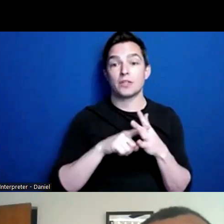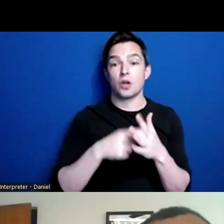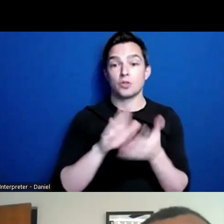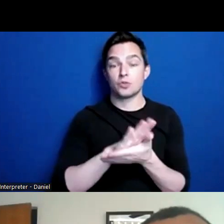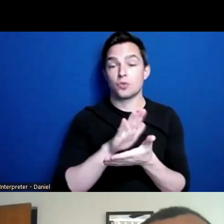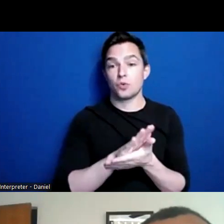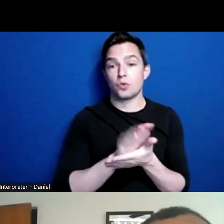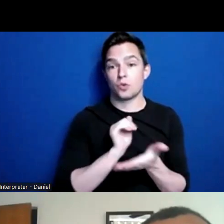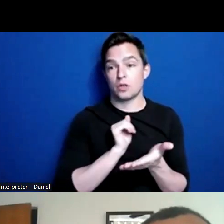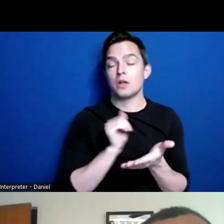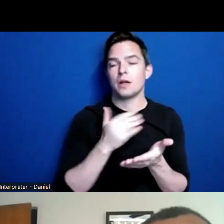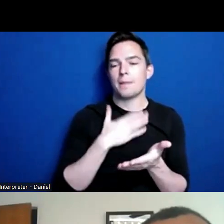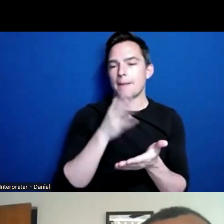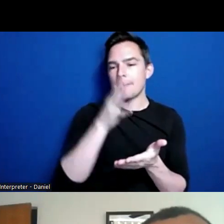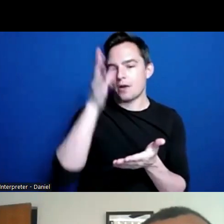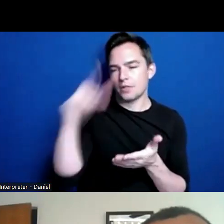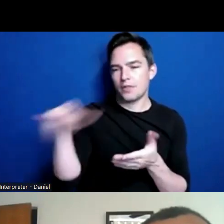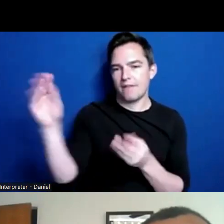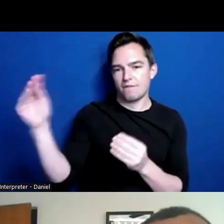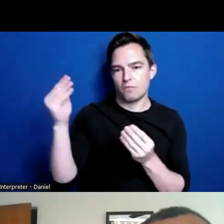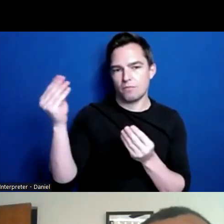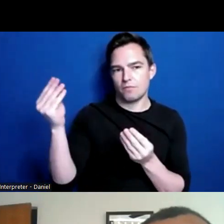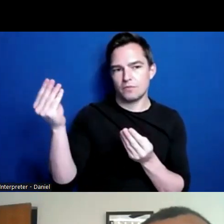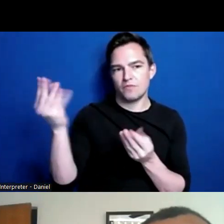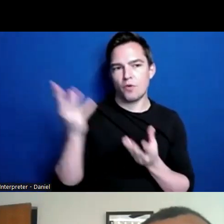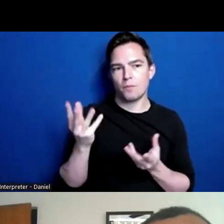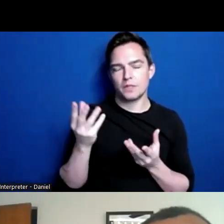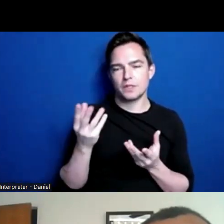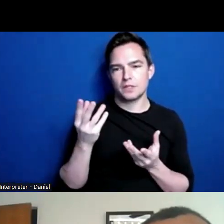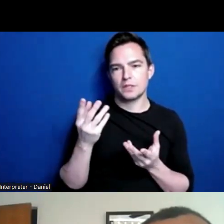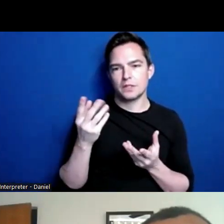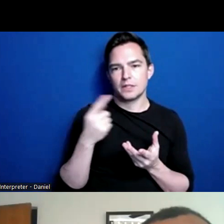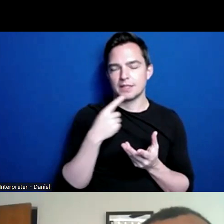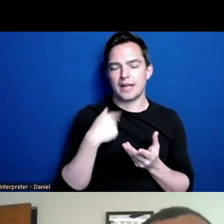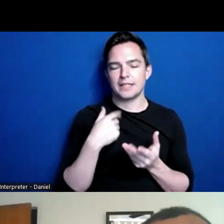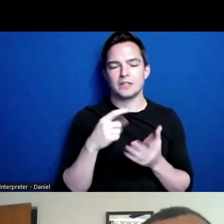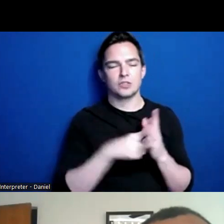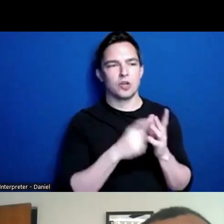my parents sort of told me that I would have to start asking teachers and people for help,